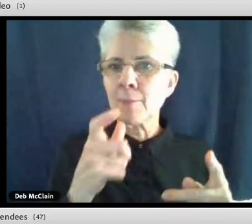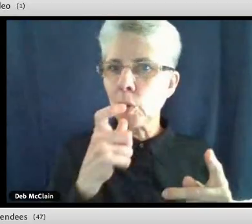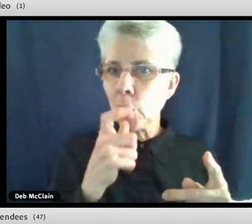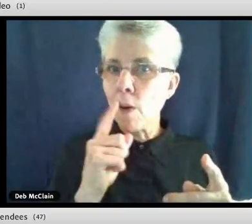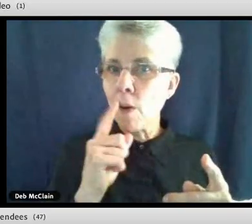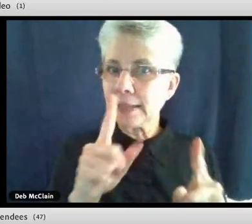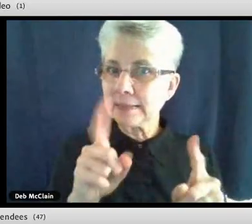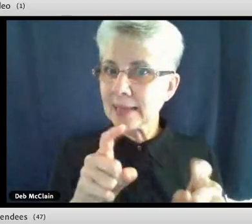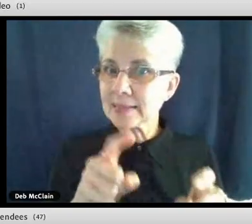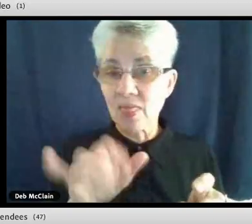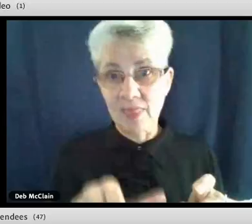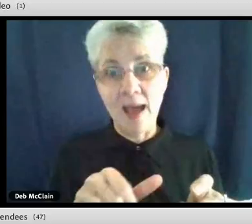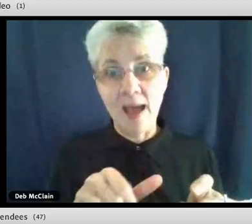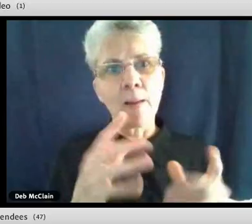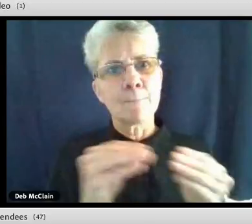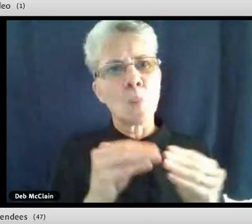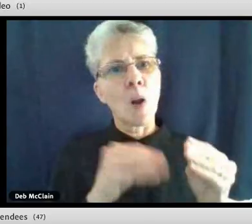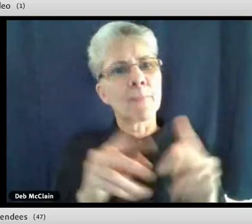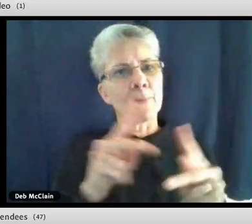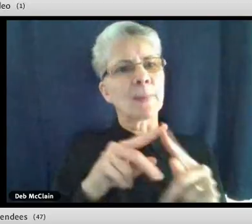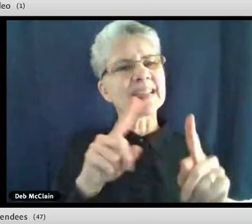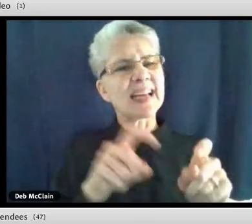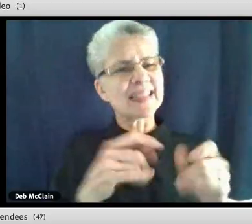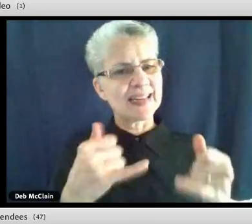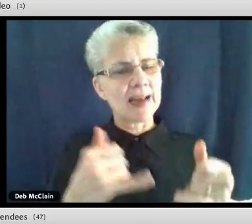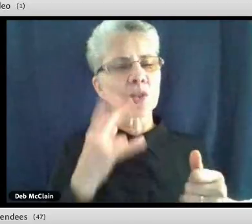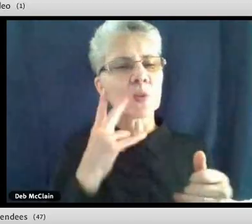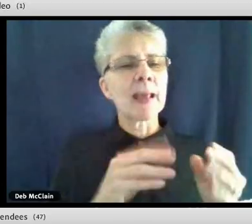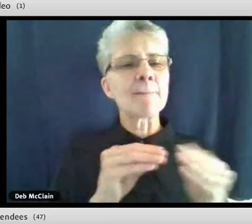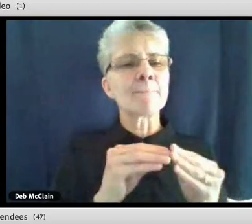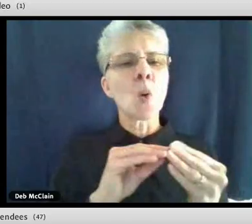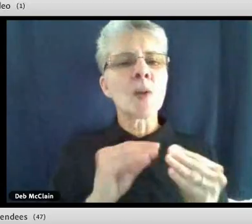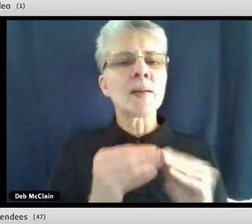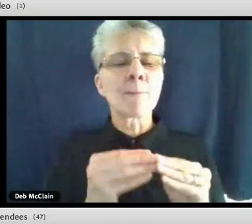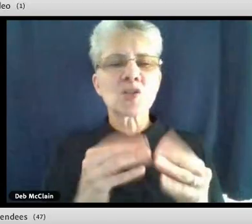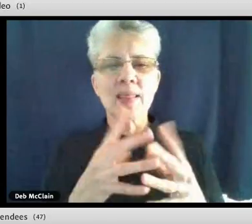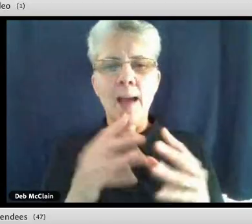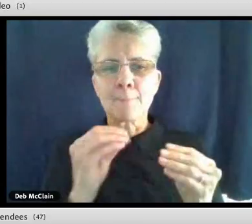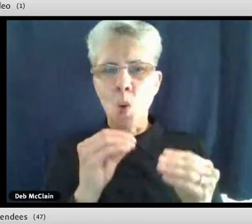So we're seeing a lot more people getting tested, so we're going to see a lot more numbers and a lot more cases.